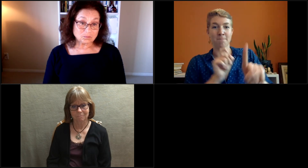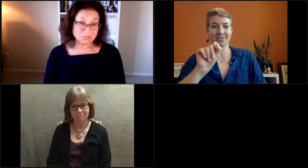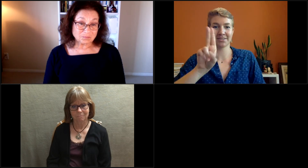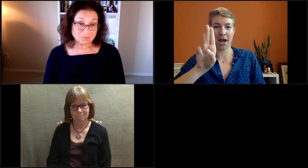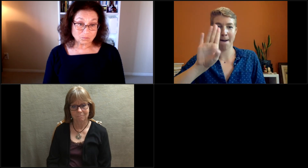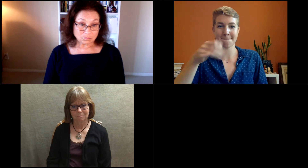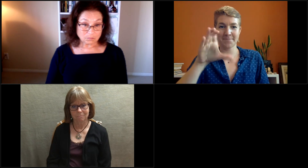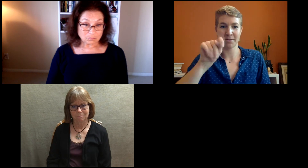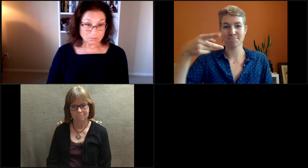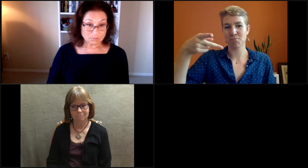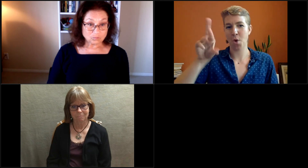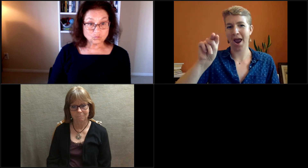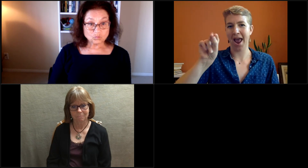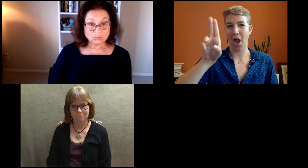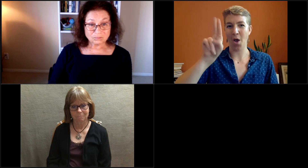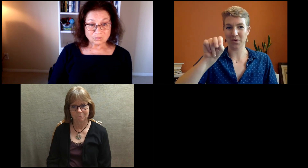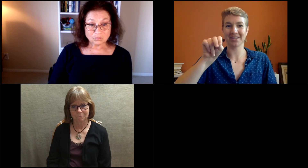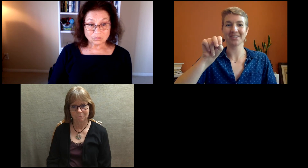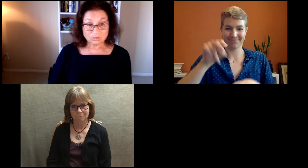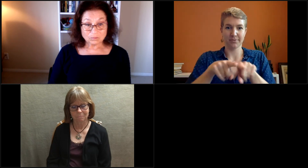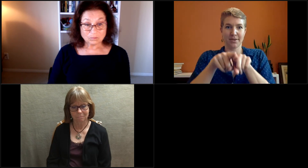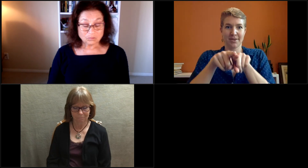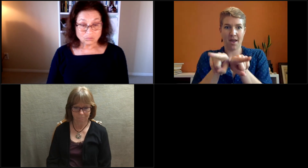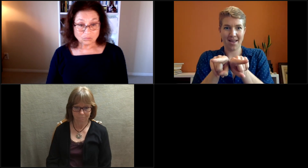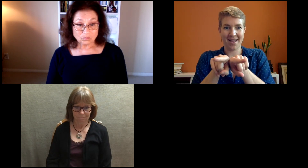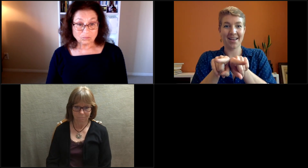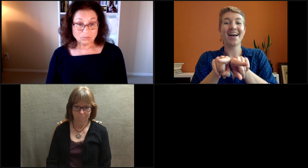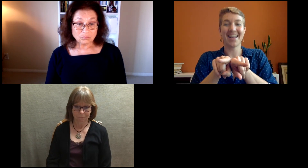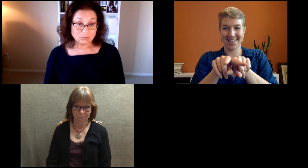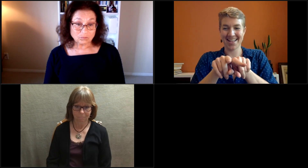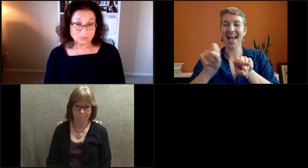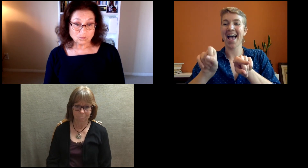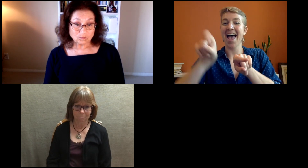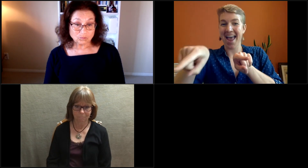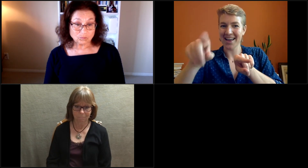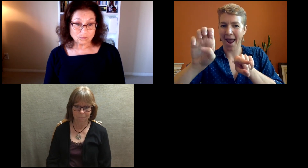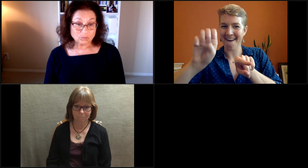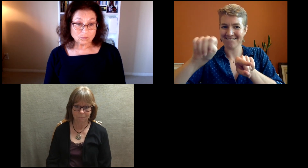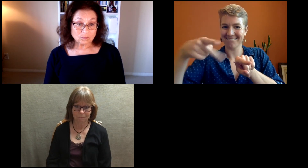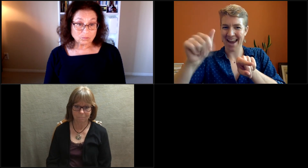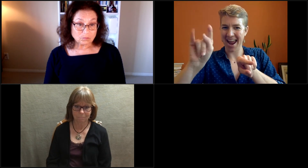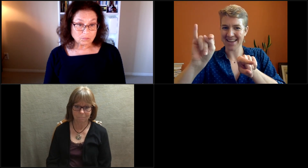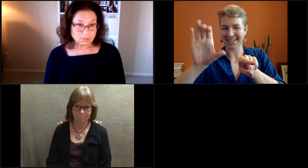Copulas, because they come from the subject pronoun,